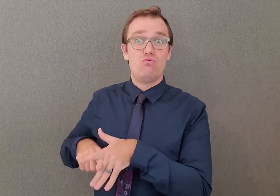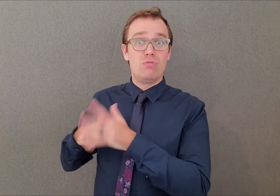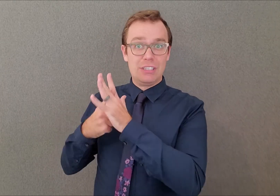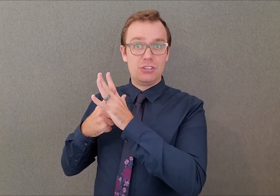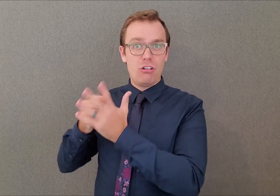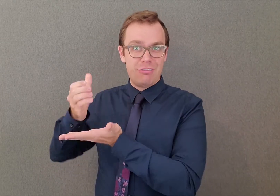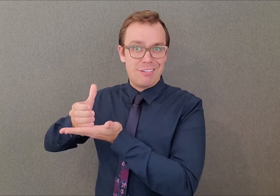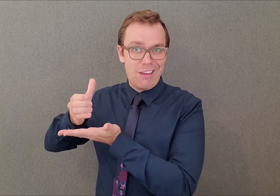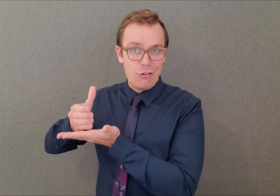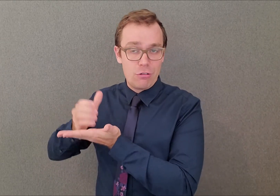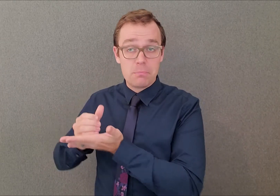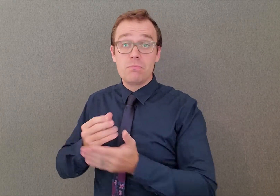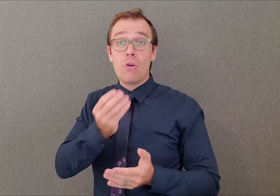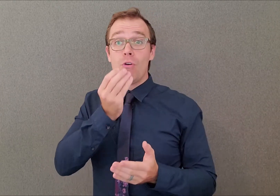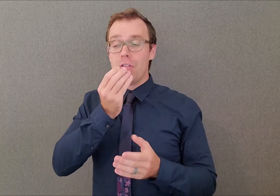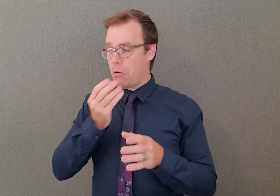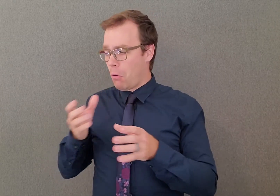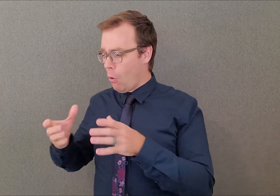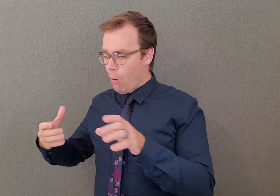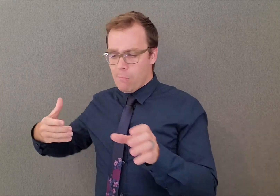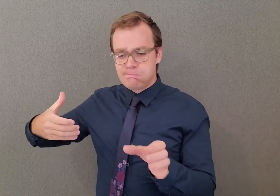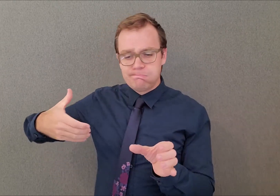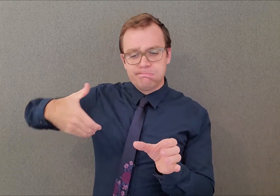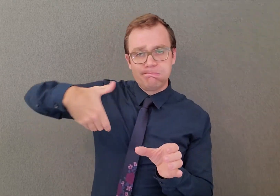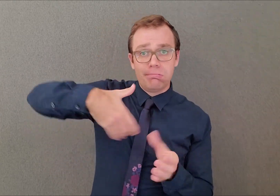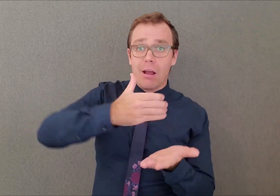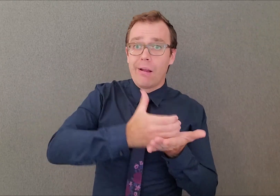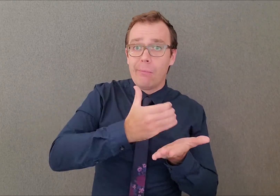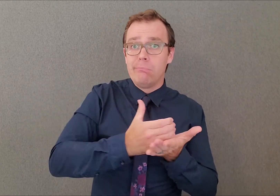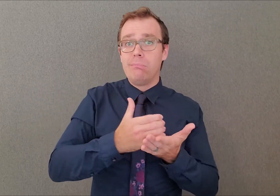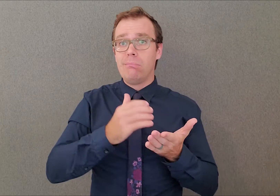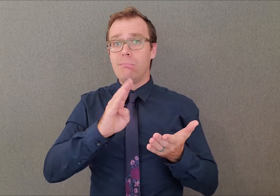Do not use food containers such as cups or bottles